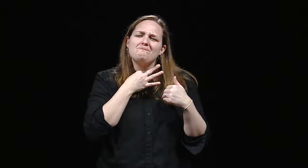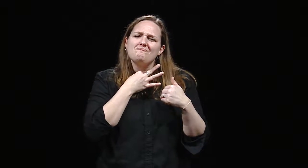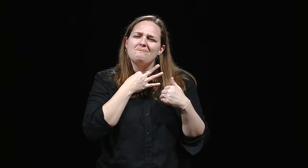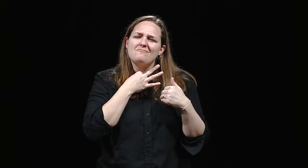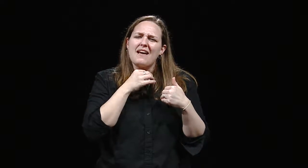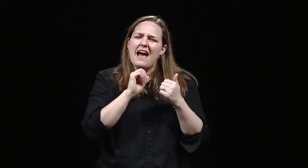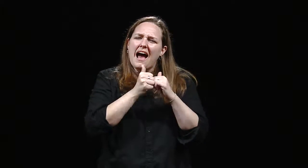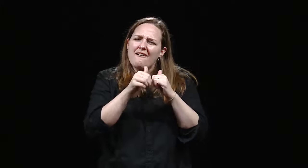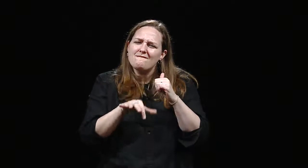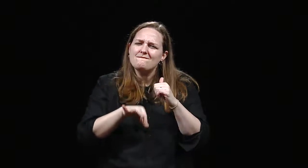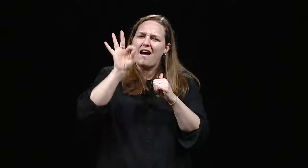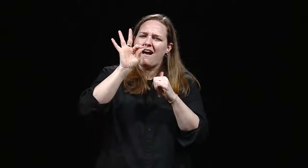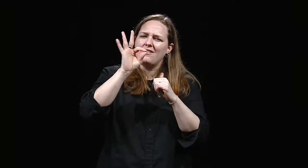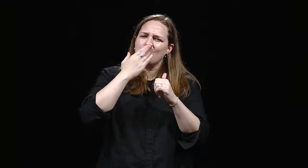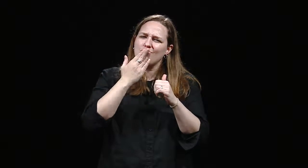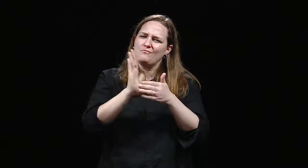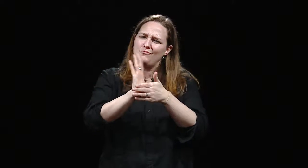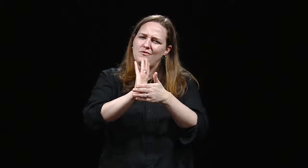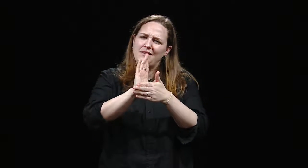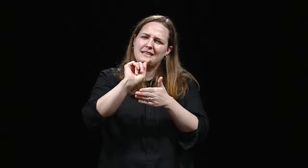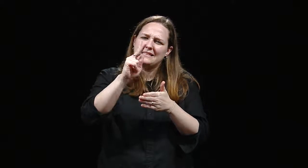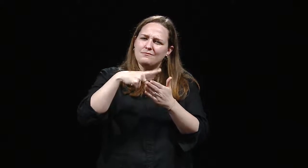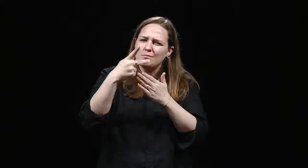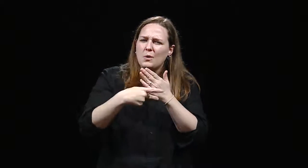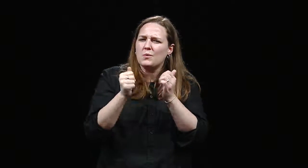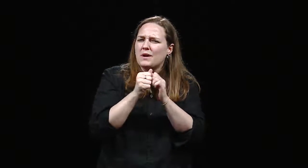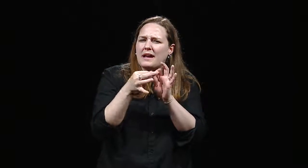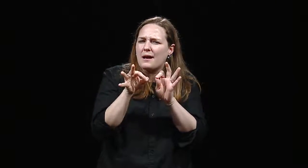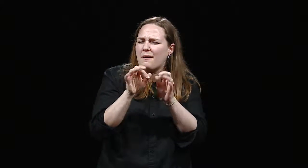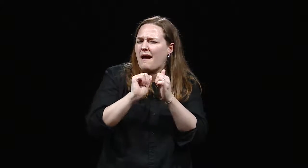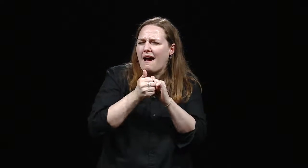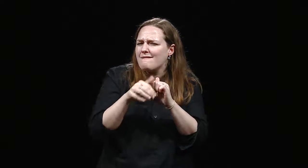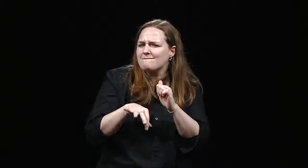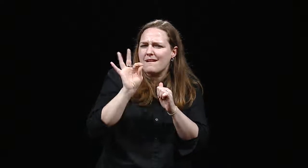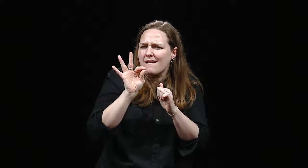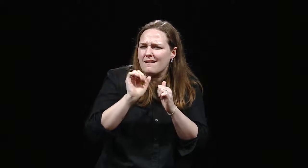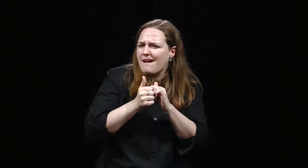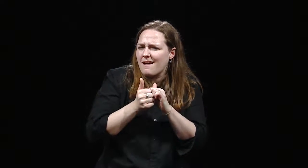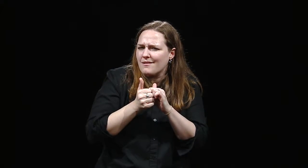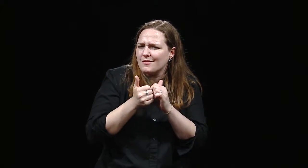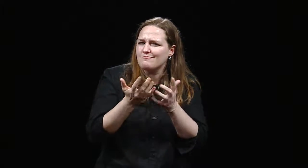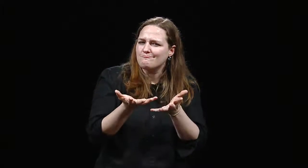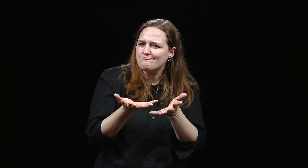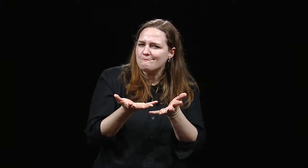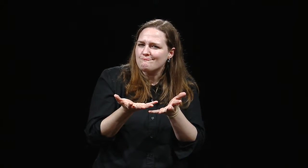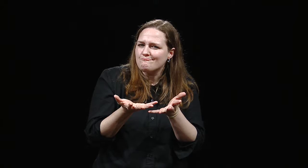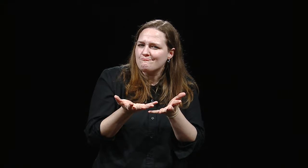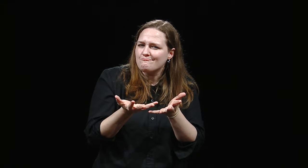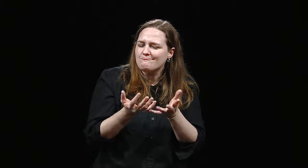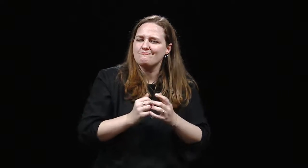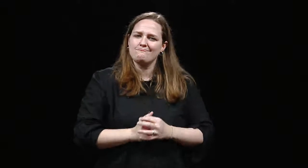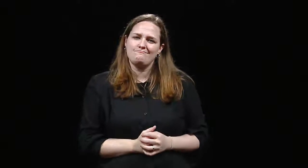aren't just for someone who has a disability; that I, as a typically developed adult at that time,